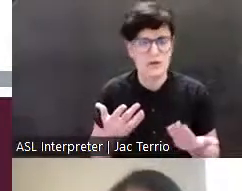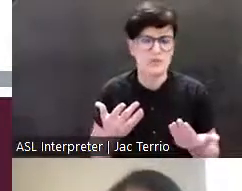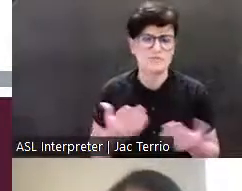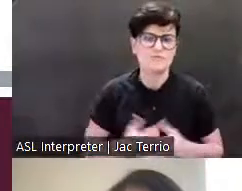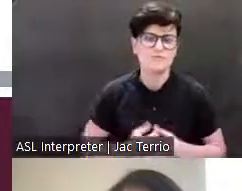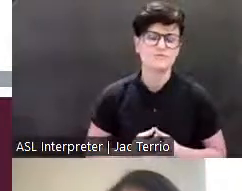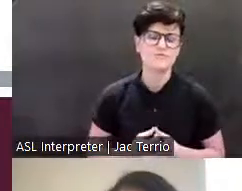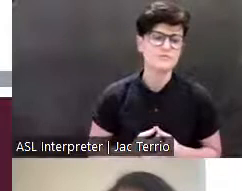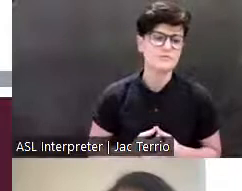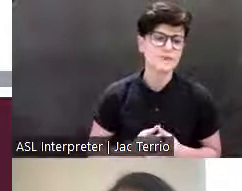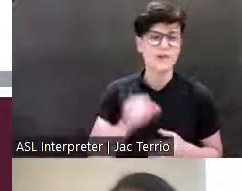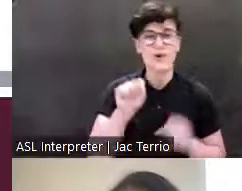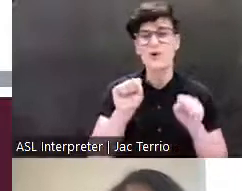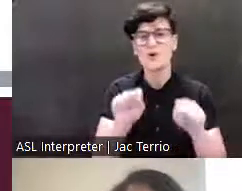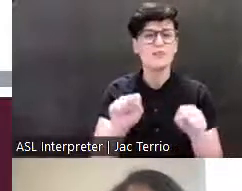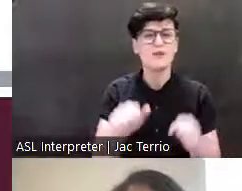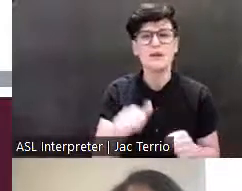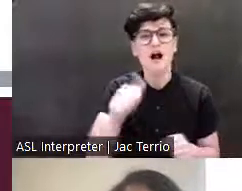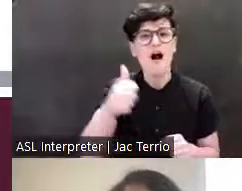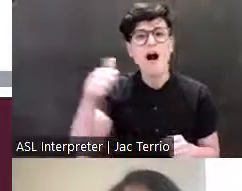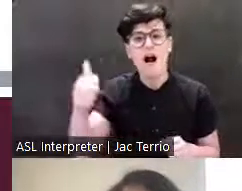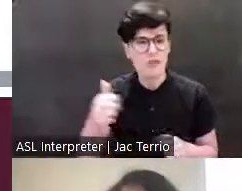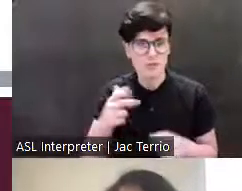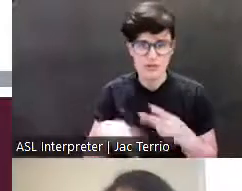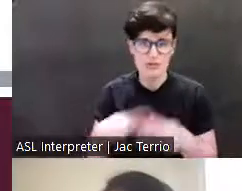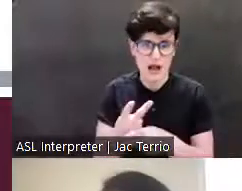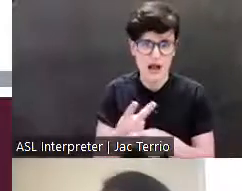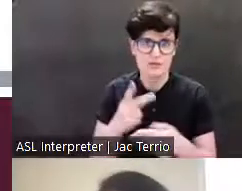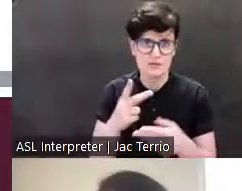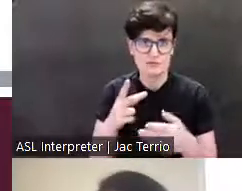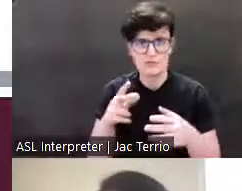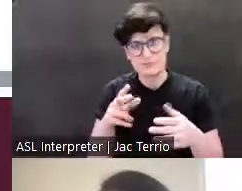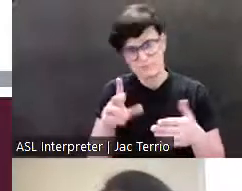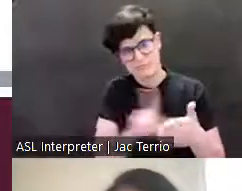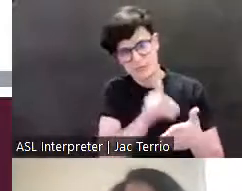There could be other types of discriminatory actions that are not allowed.